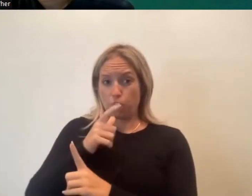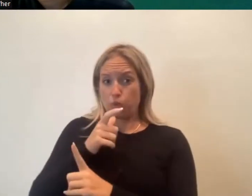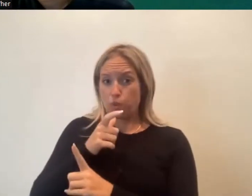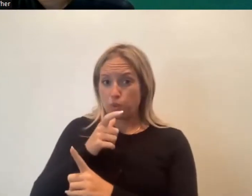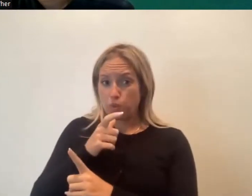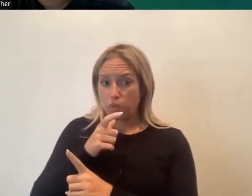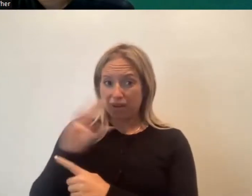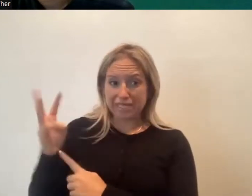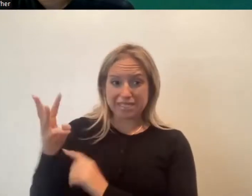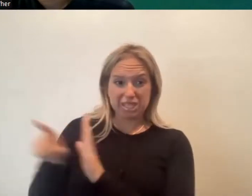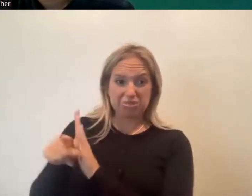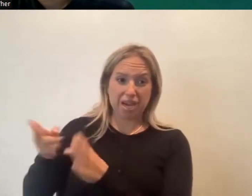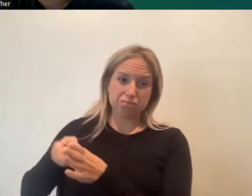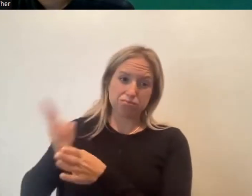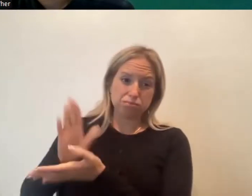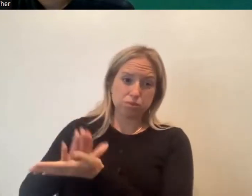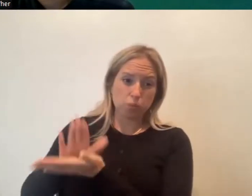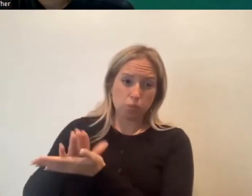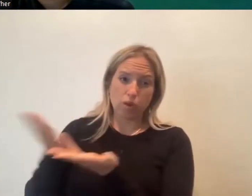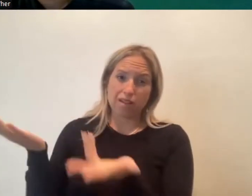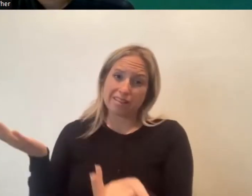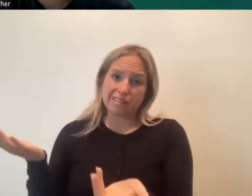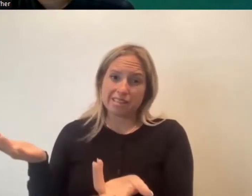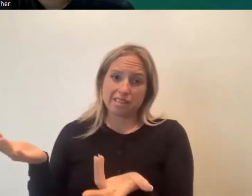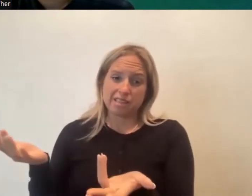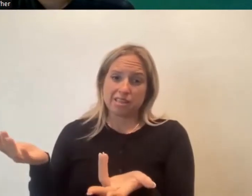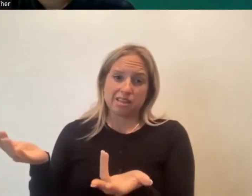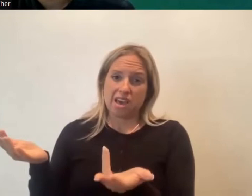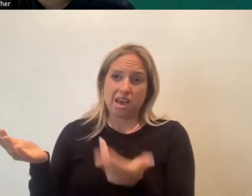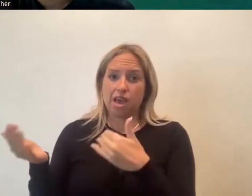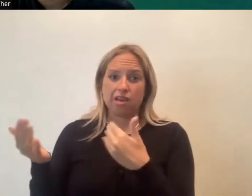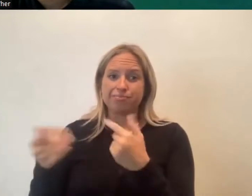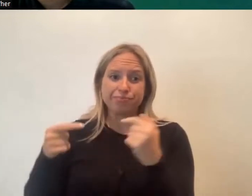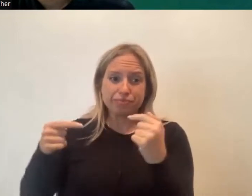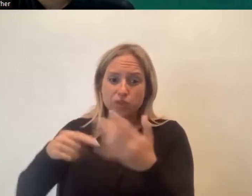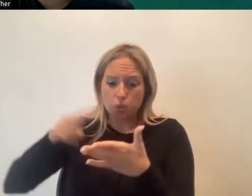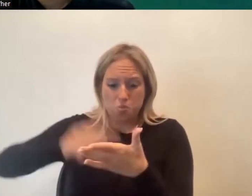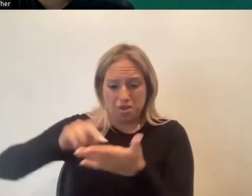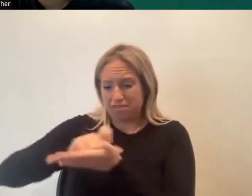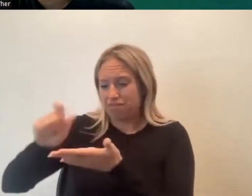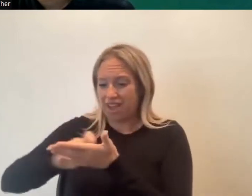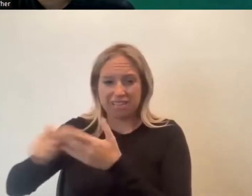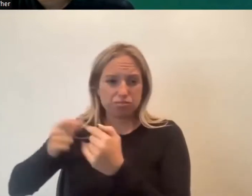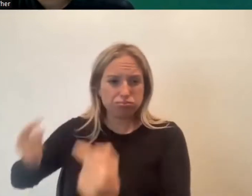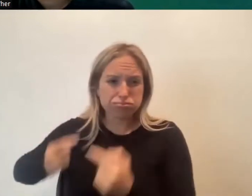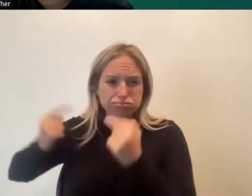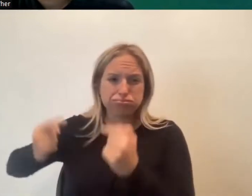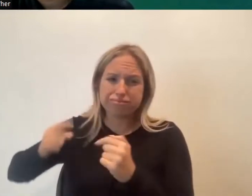grade and maybe struggles to read and write, for example.